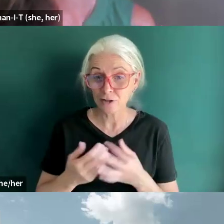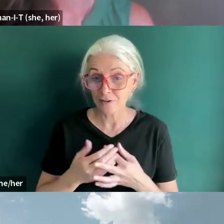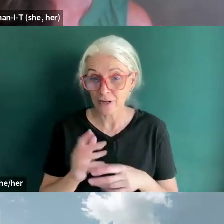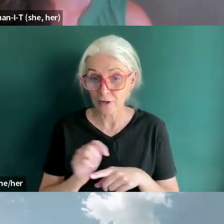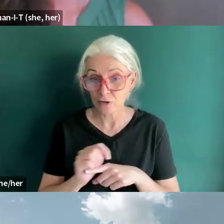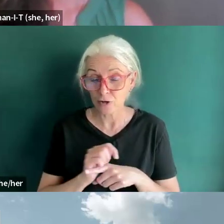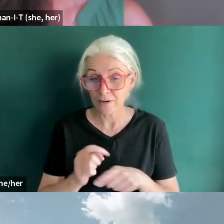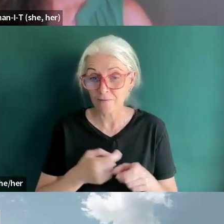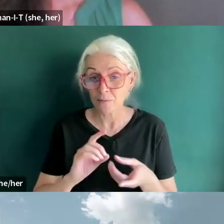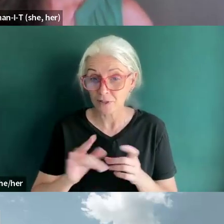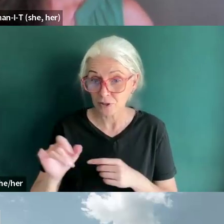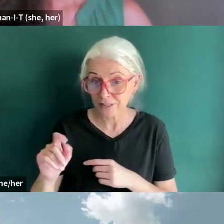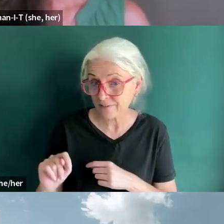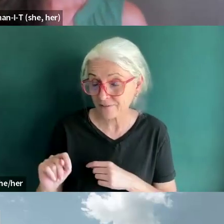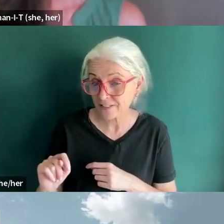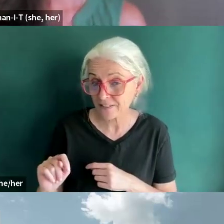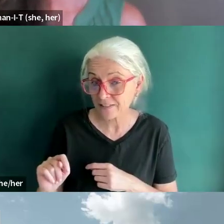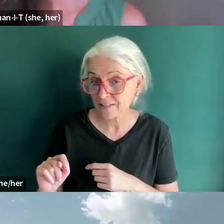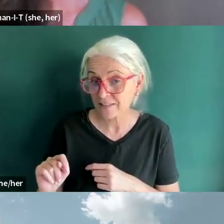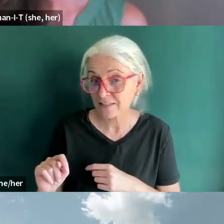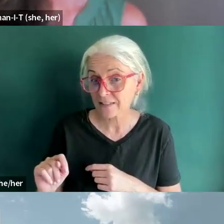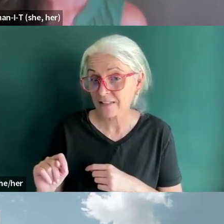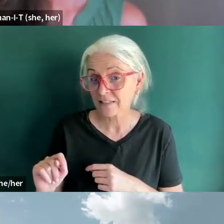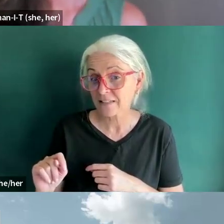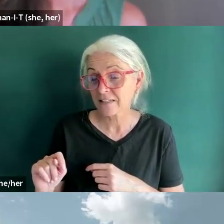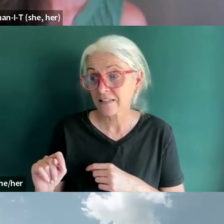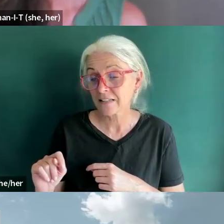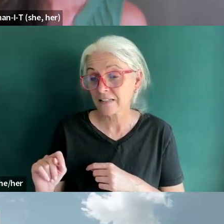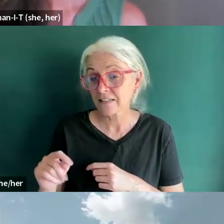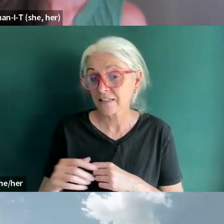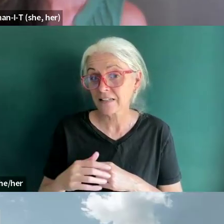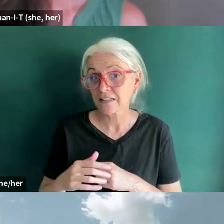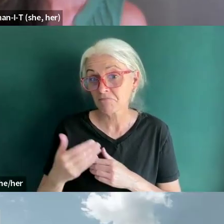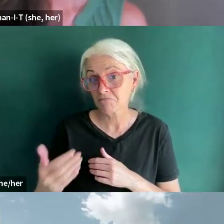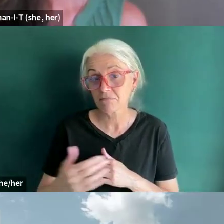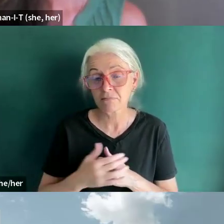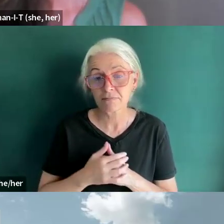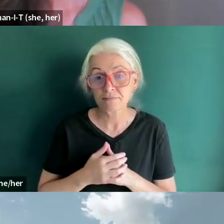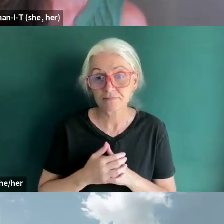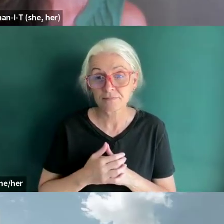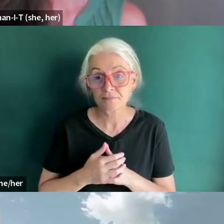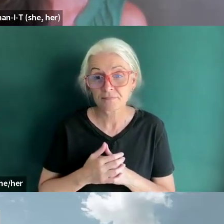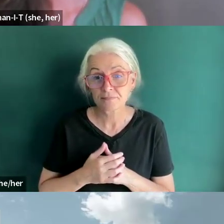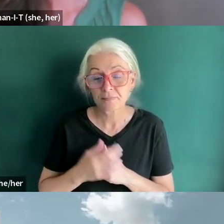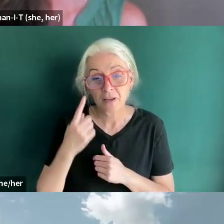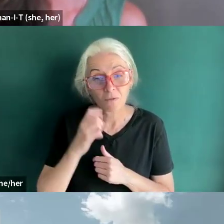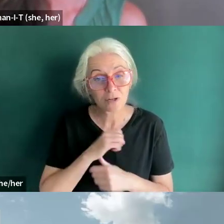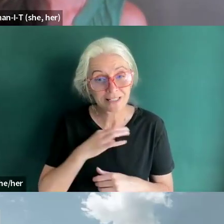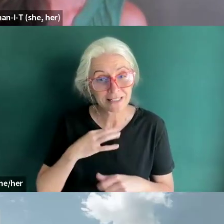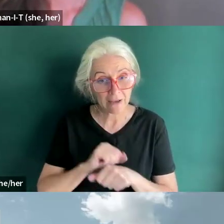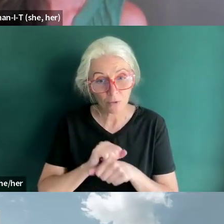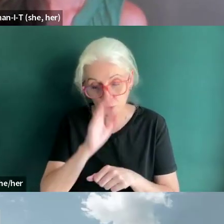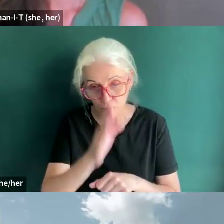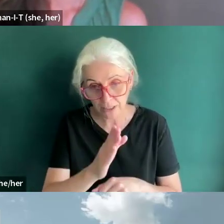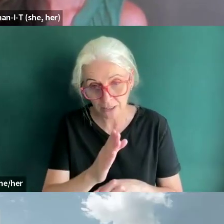is doing, if, you know, go from there? So, for staff working directly with